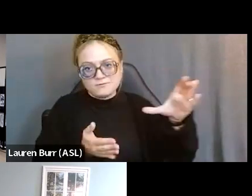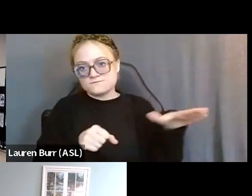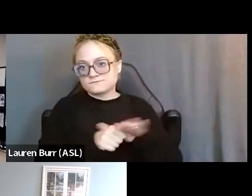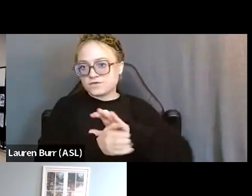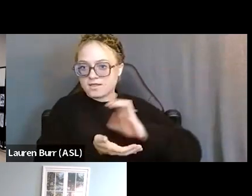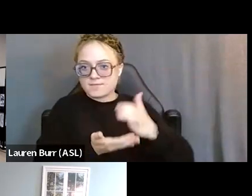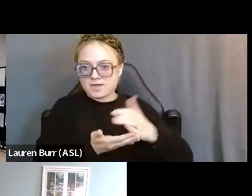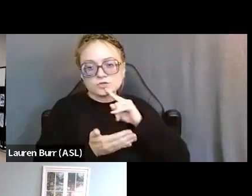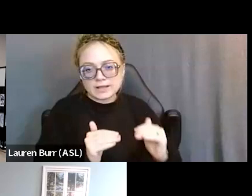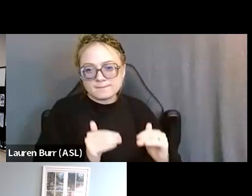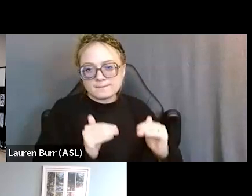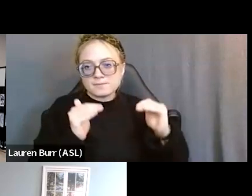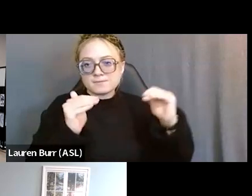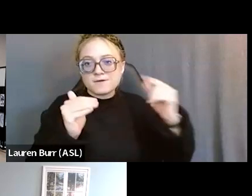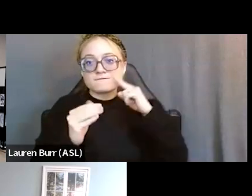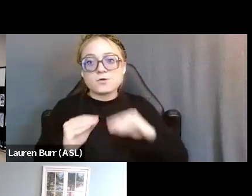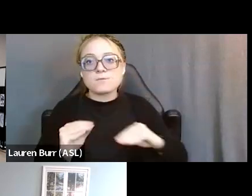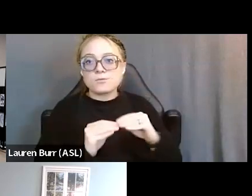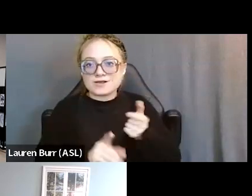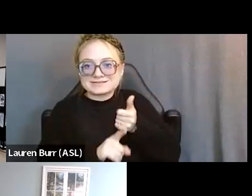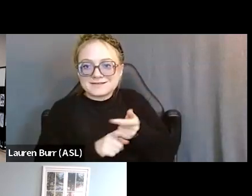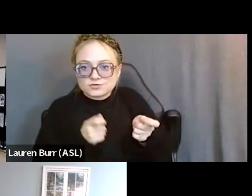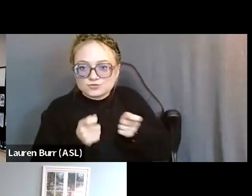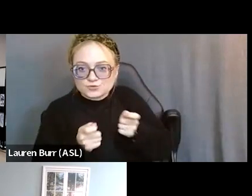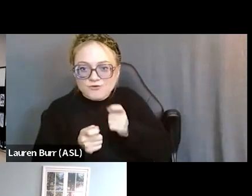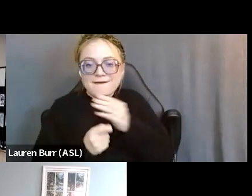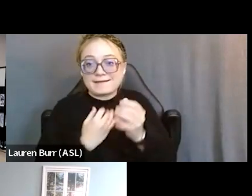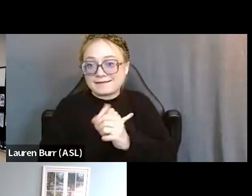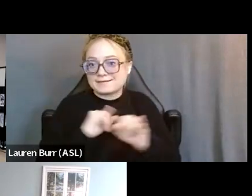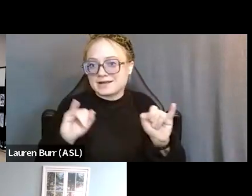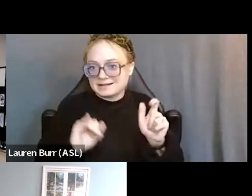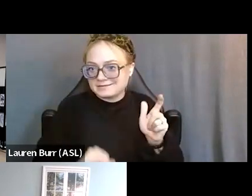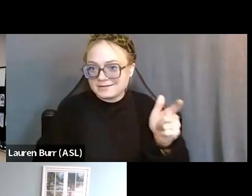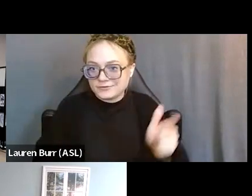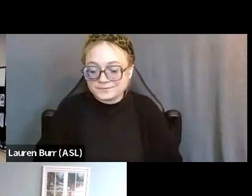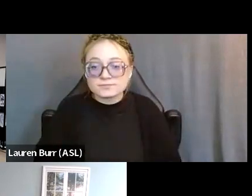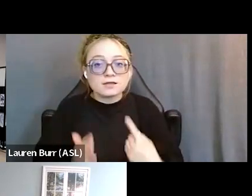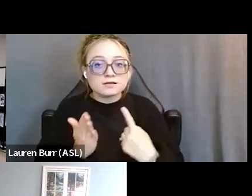independence and more self-control over that regimen. Sometimes if people are in more structured settings,